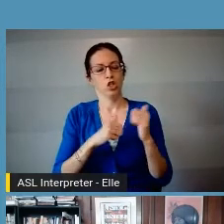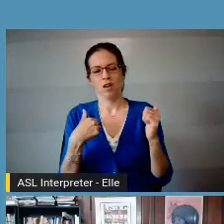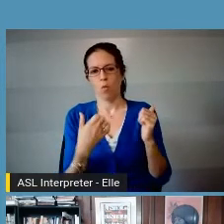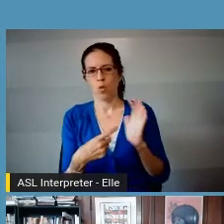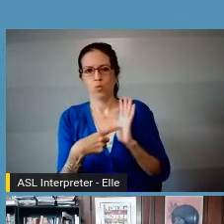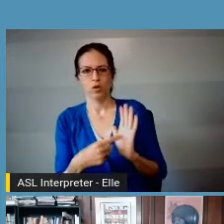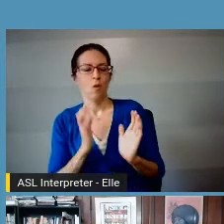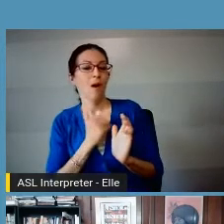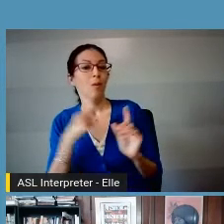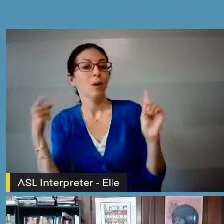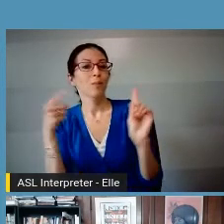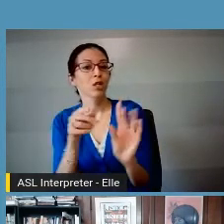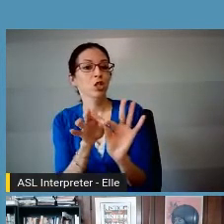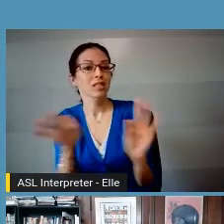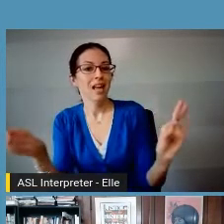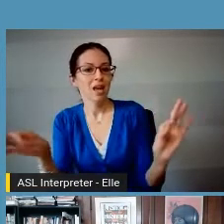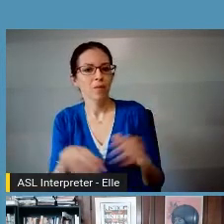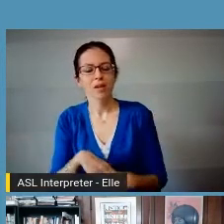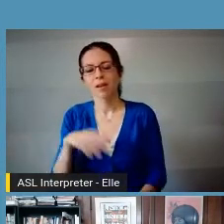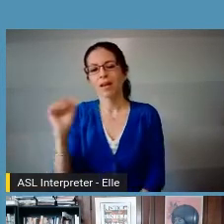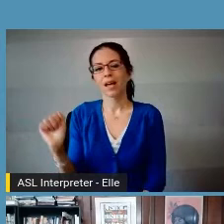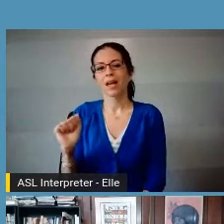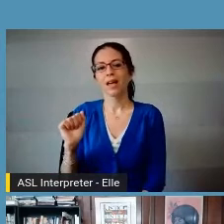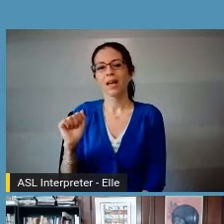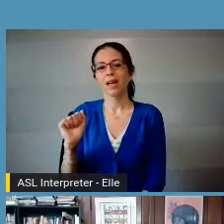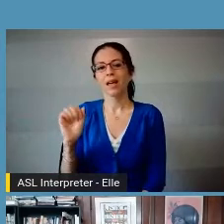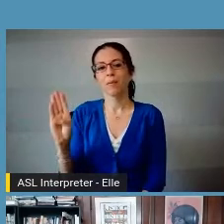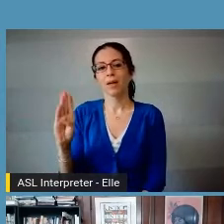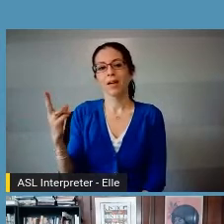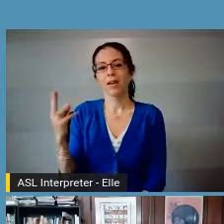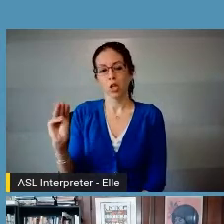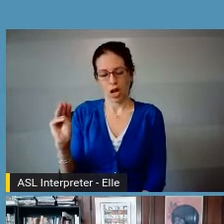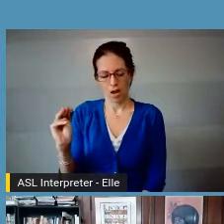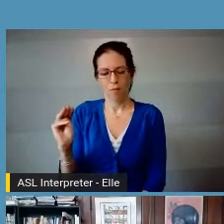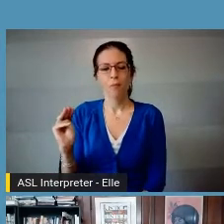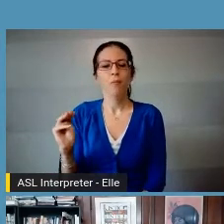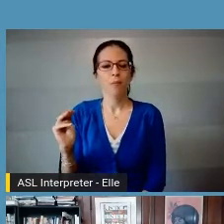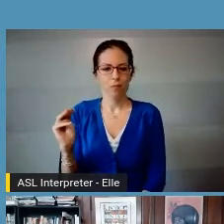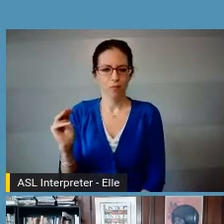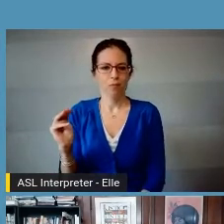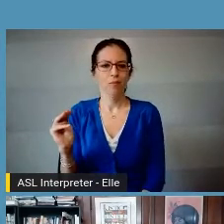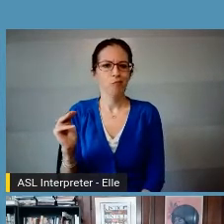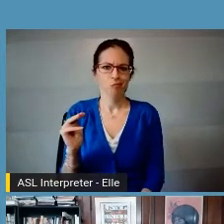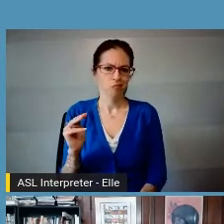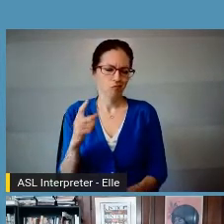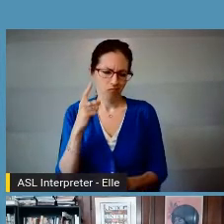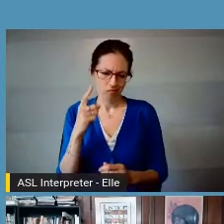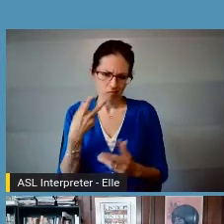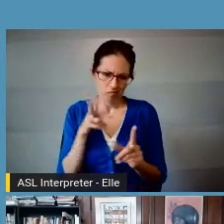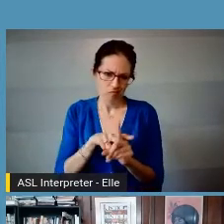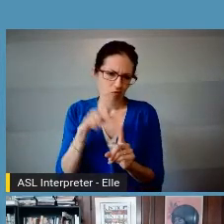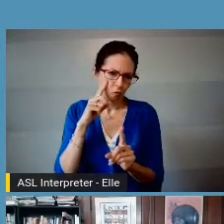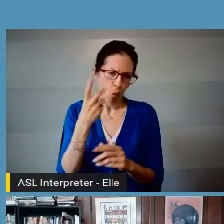ABHM this is the mission of both the physical and virtual museum which are obviously connected.